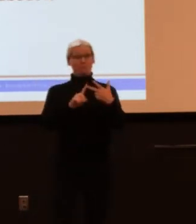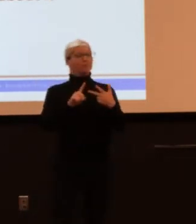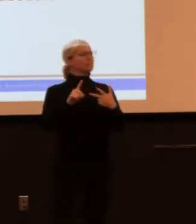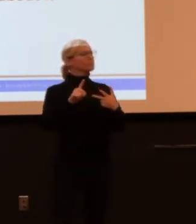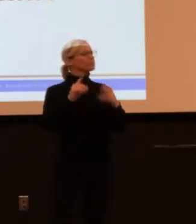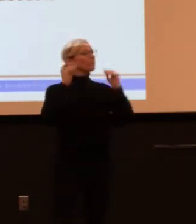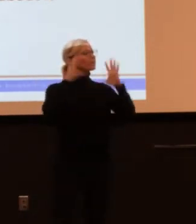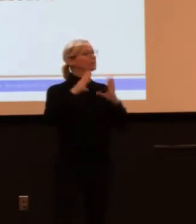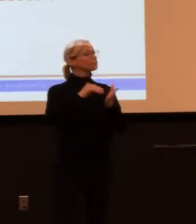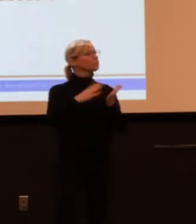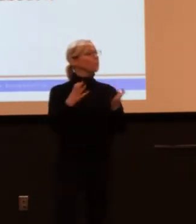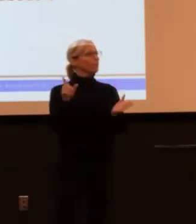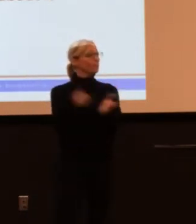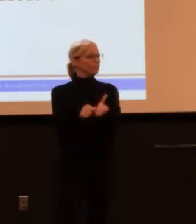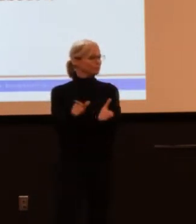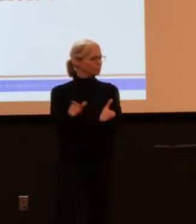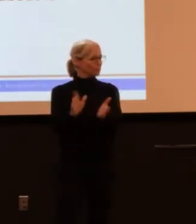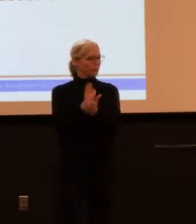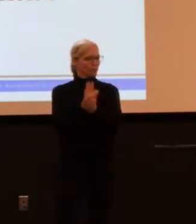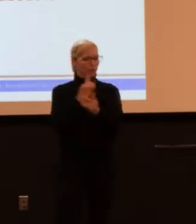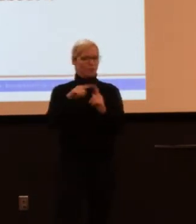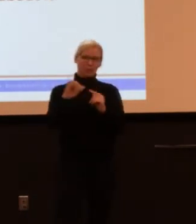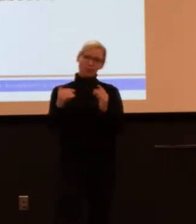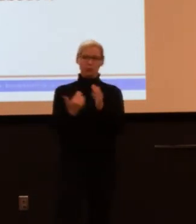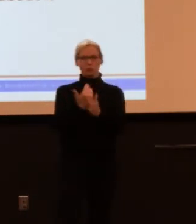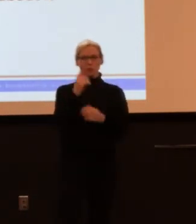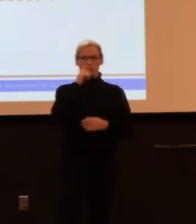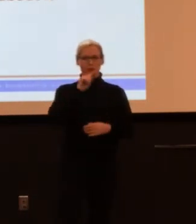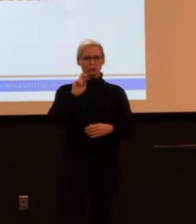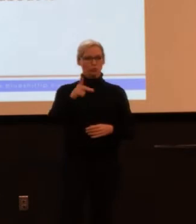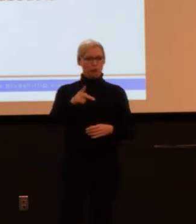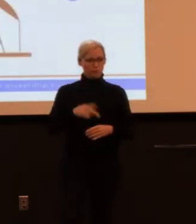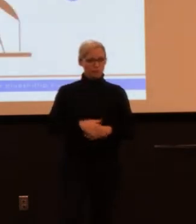and you'll see as I talk through why these facts have all become important.